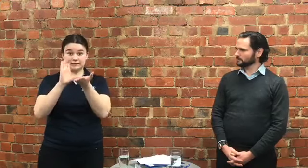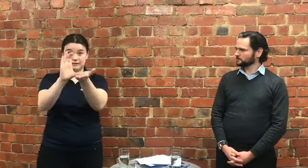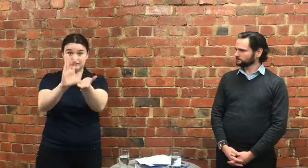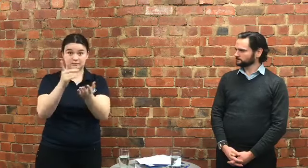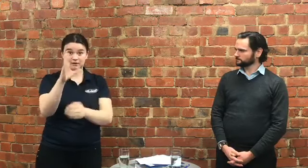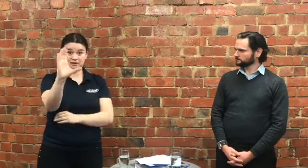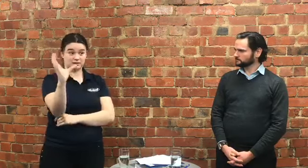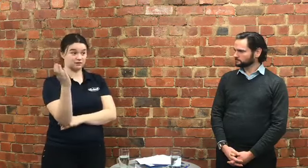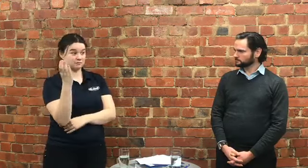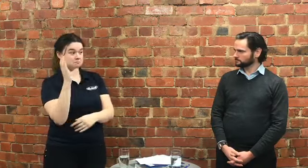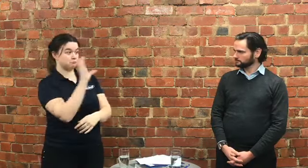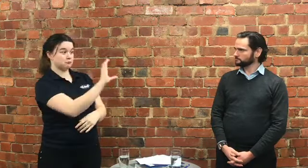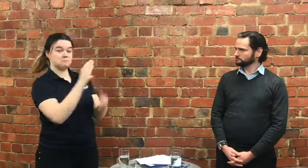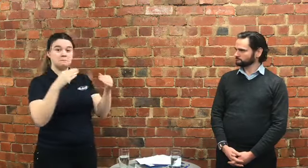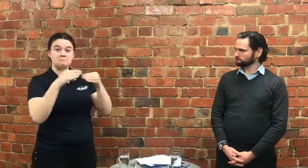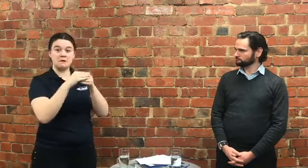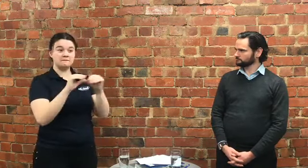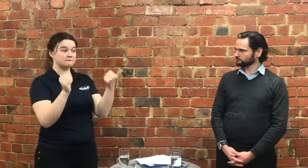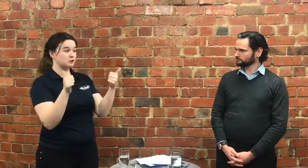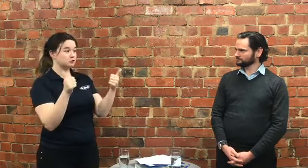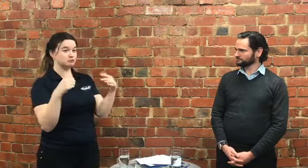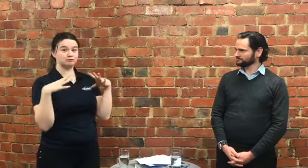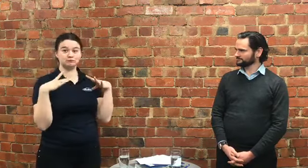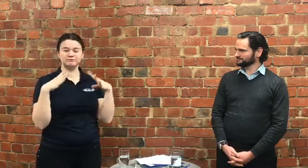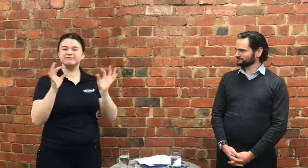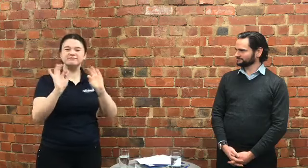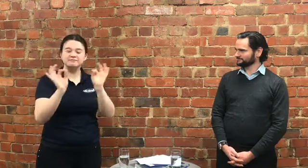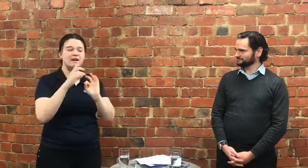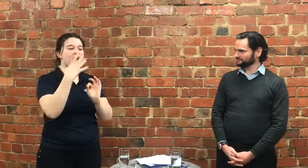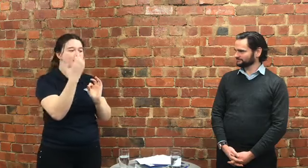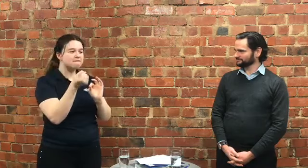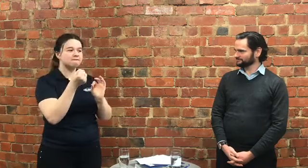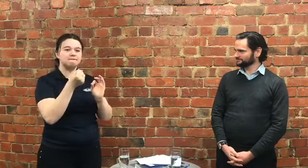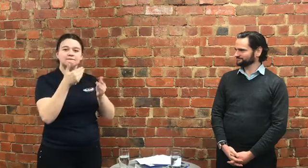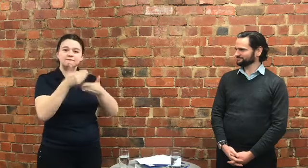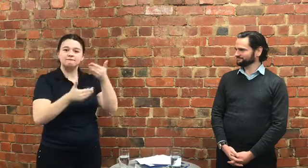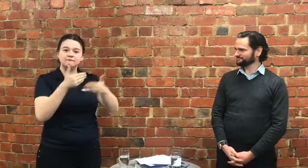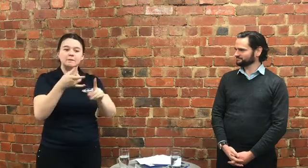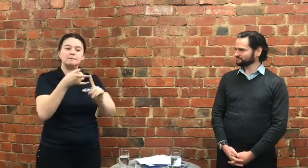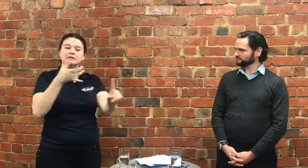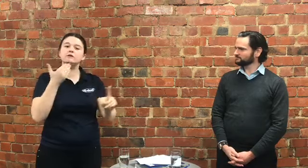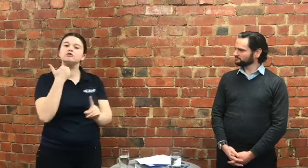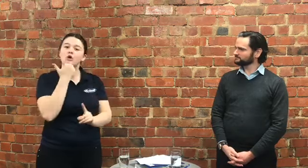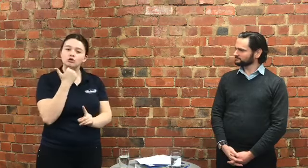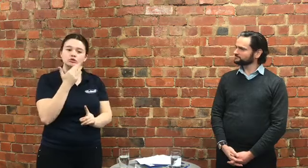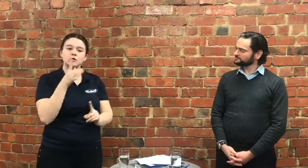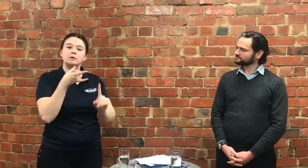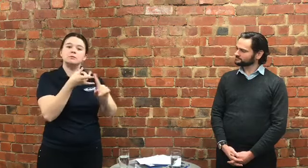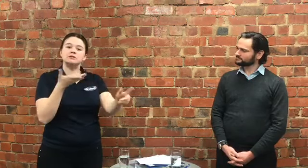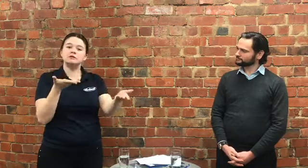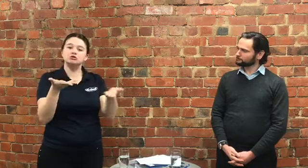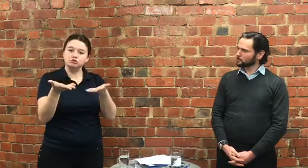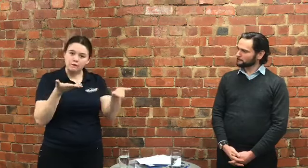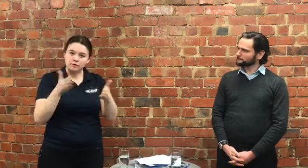What this means is it's not about you receiving the actual funds and putting it in your bank account.